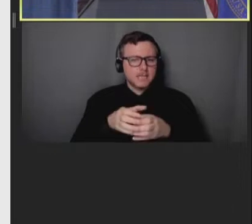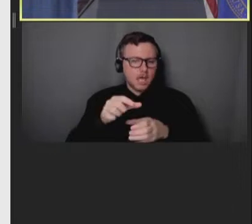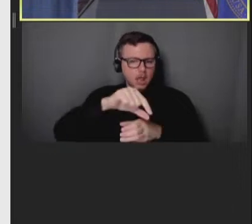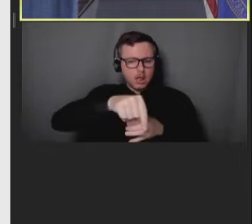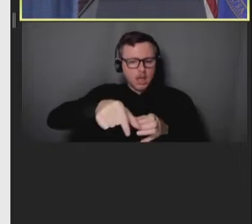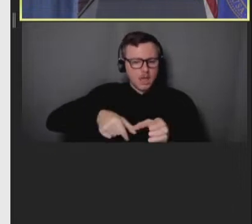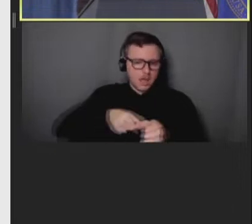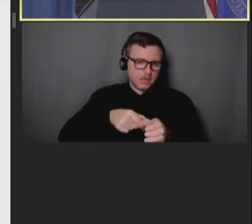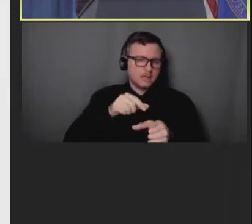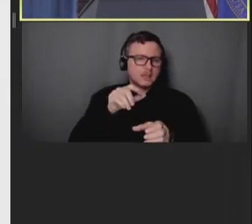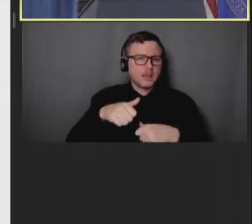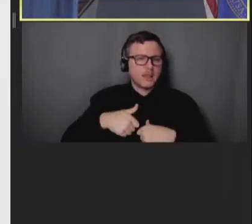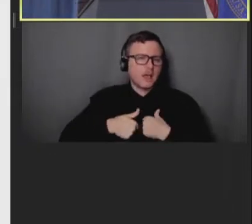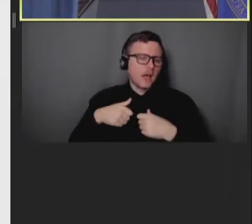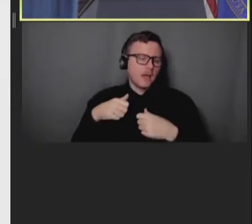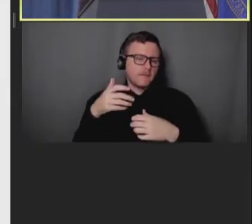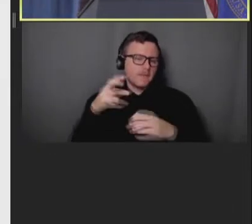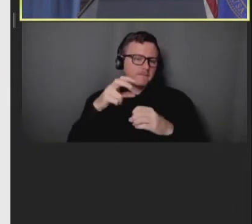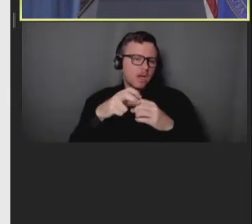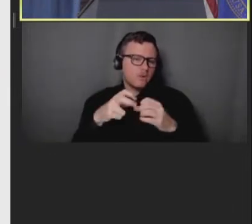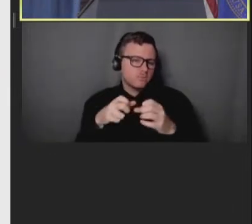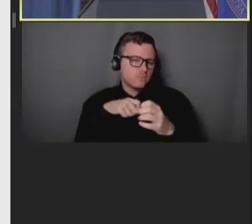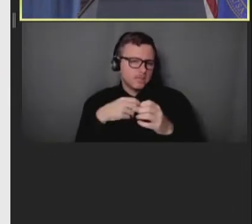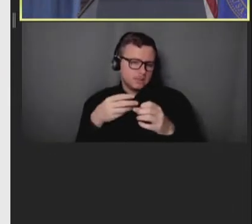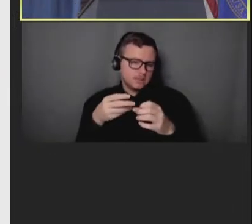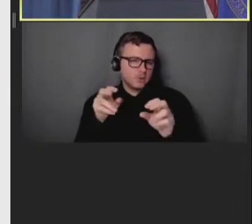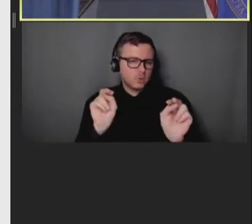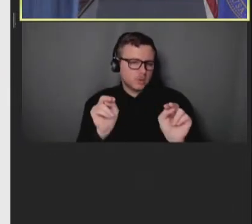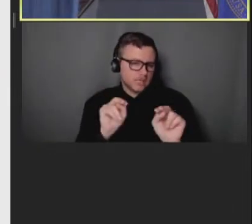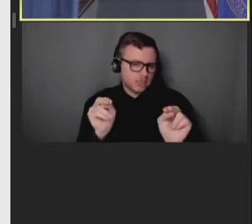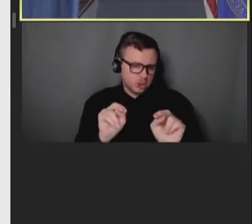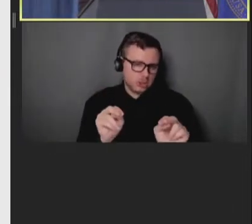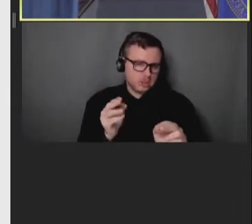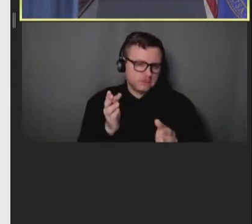neutralization, but it essentially confirms the pseudo neutralization antibody results.